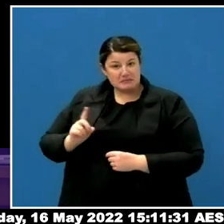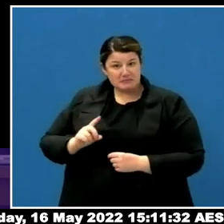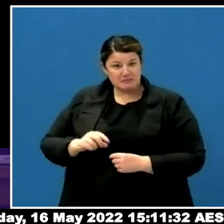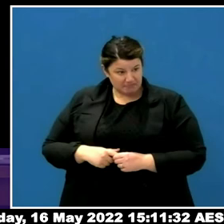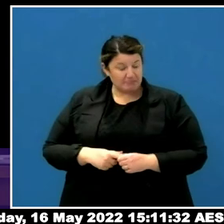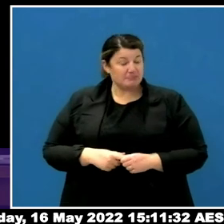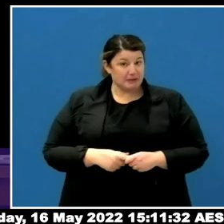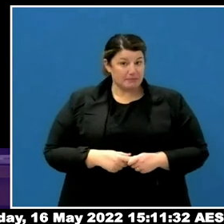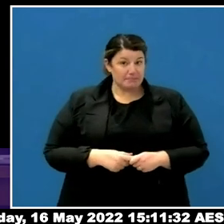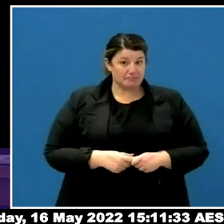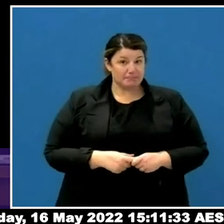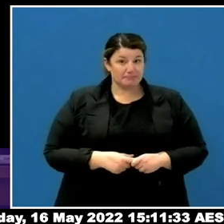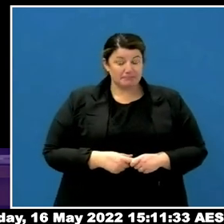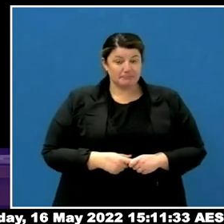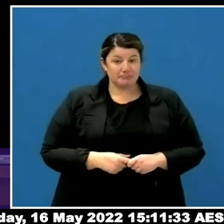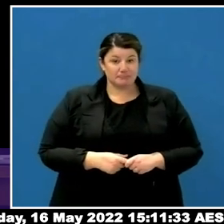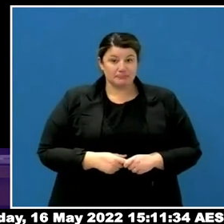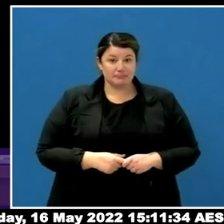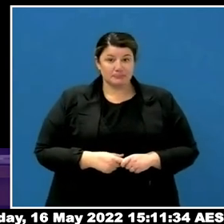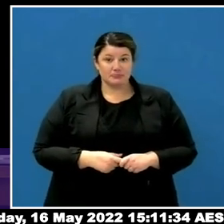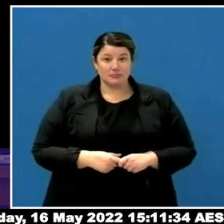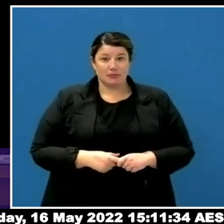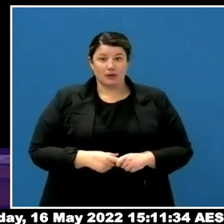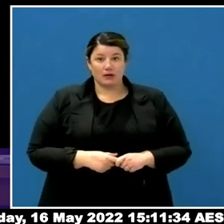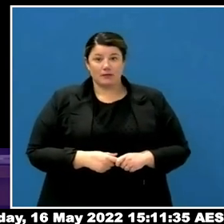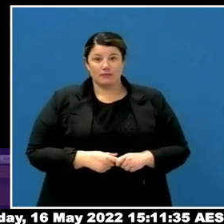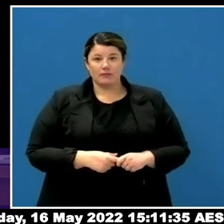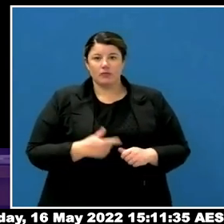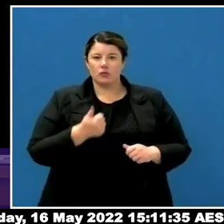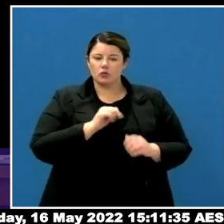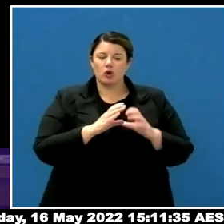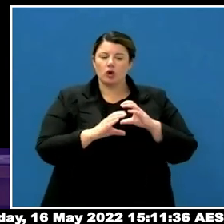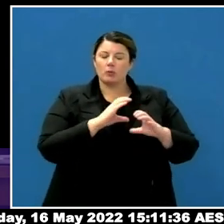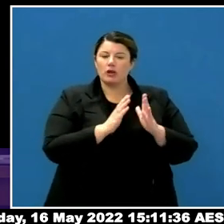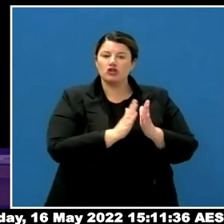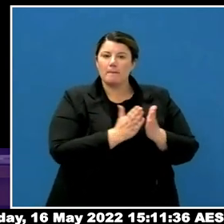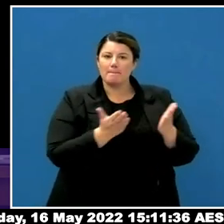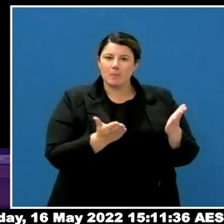Yeah. We used to use a communication book that was filled out almost on a daily basis. MR FOGARTY: Yes.